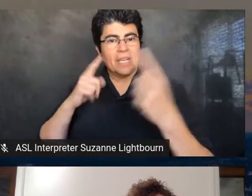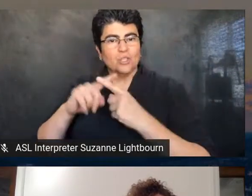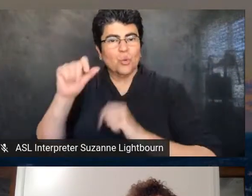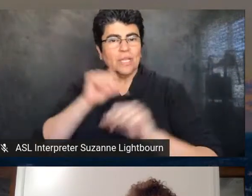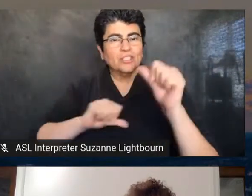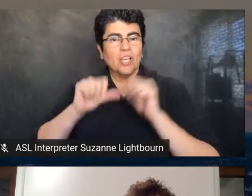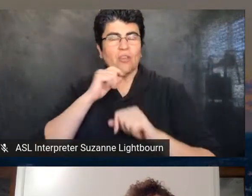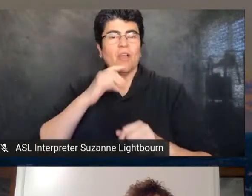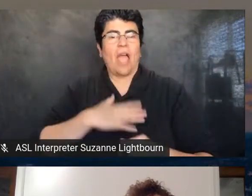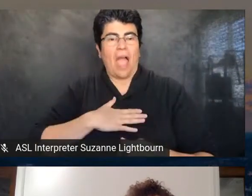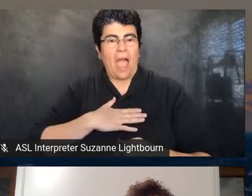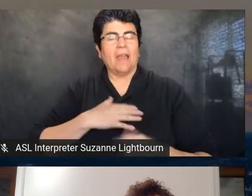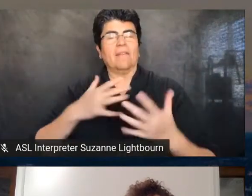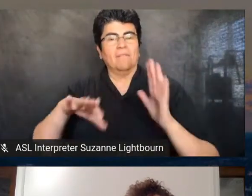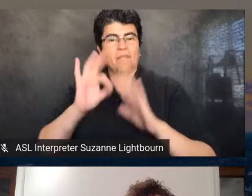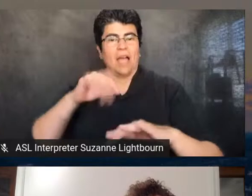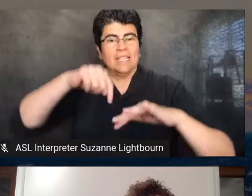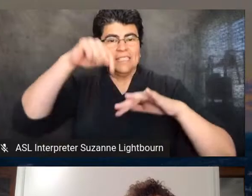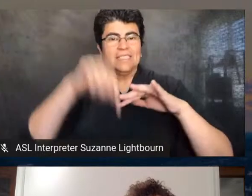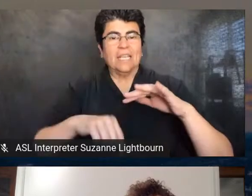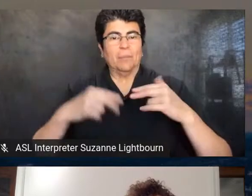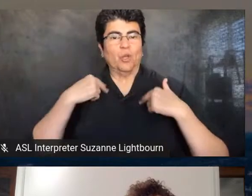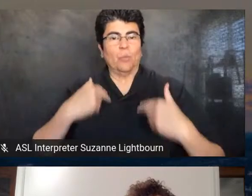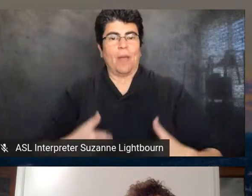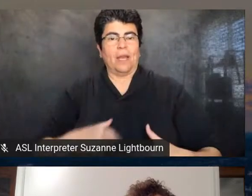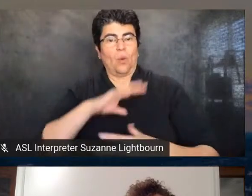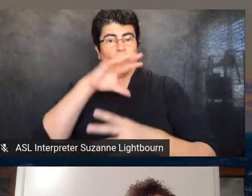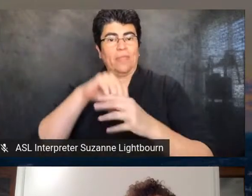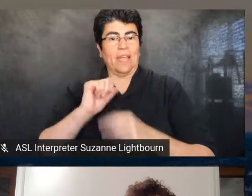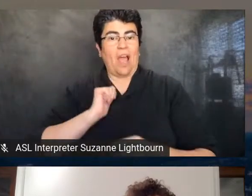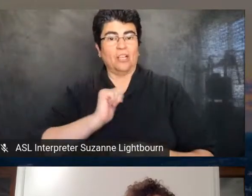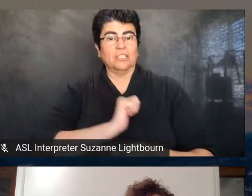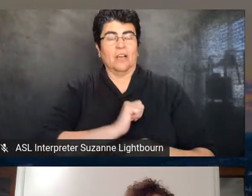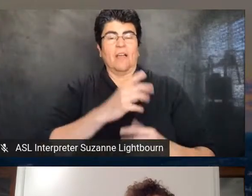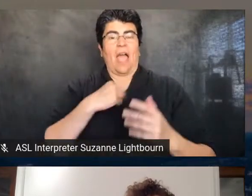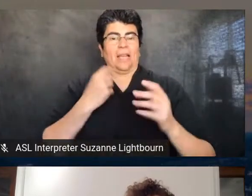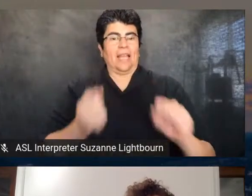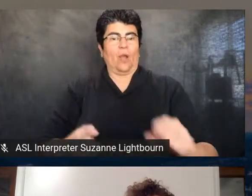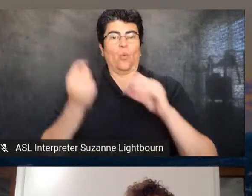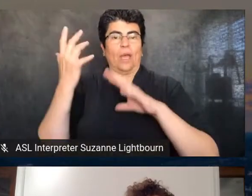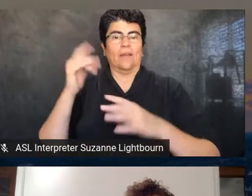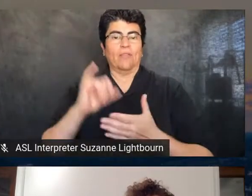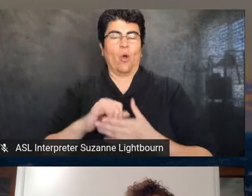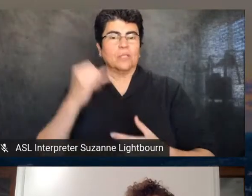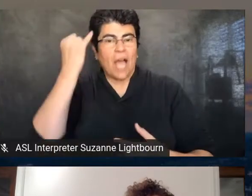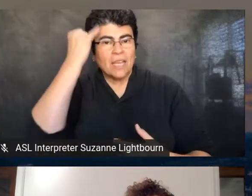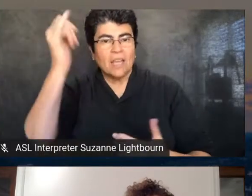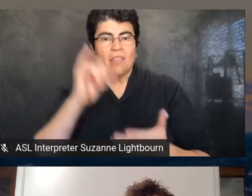and find a deeper humanity within ourselves, and get rid of these ideas that people are different.